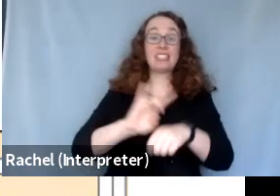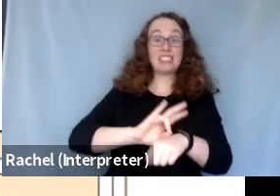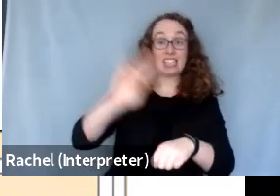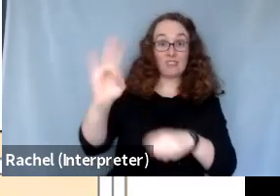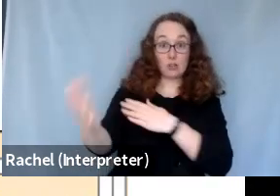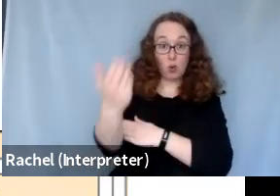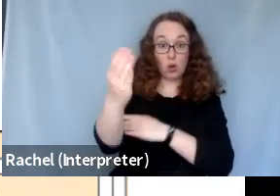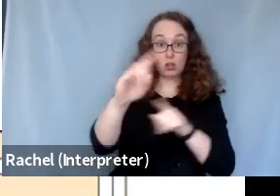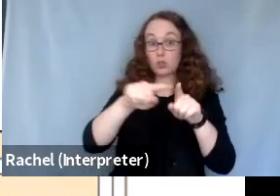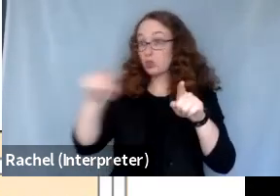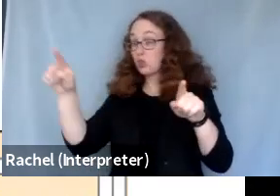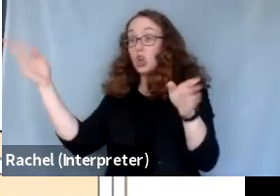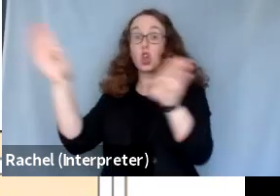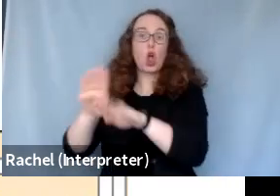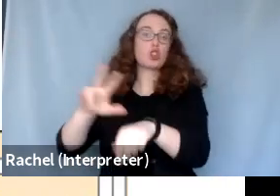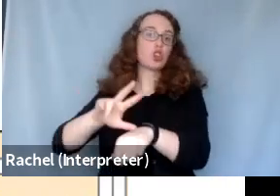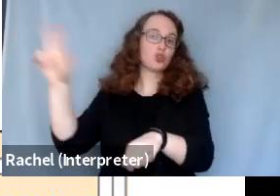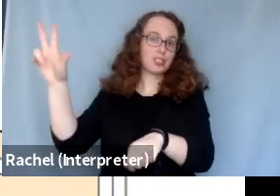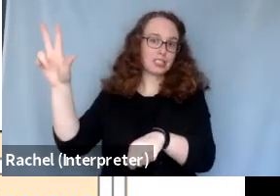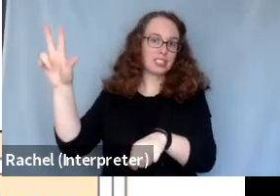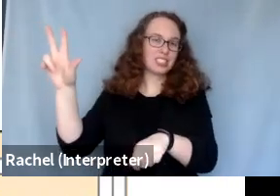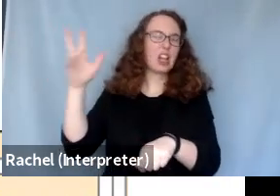adjust it a little bit so if some of you are working and have to get to work and